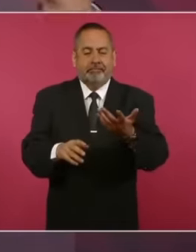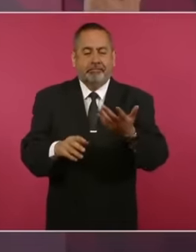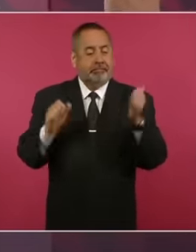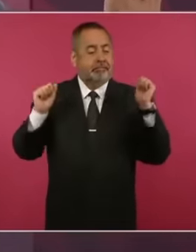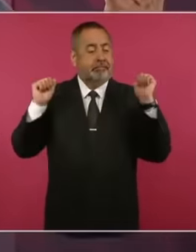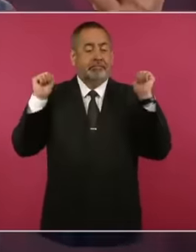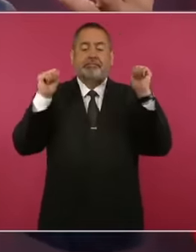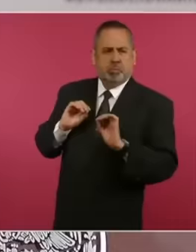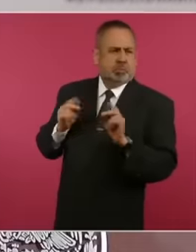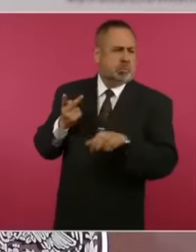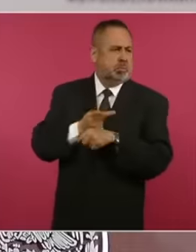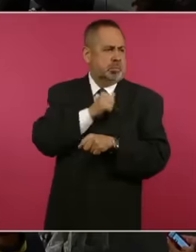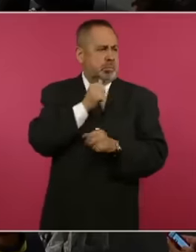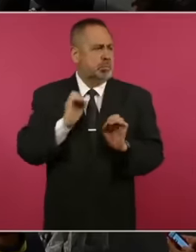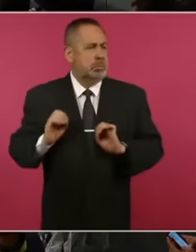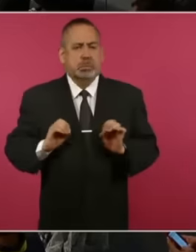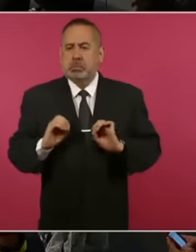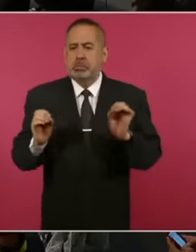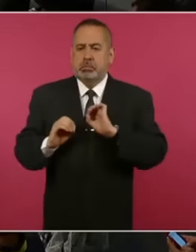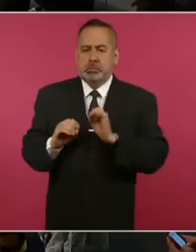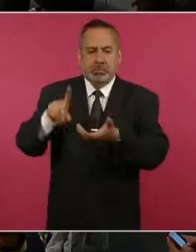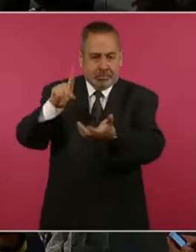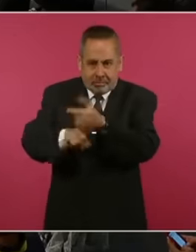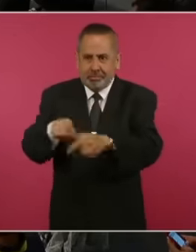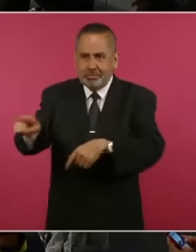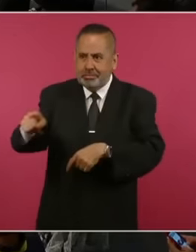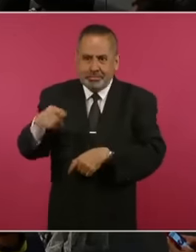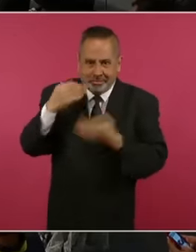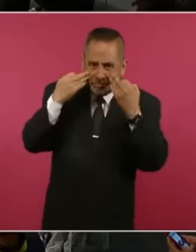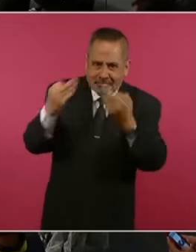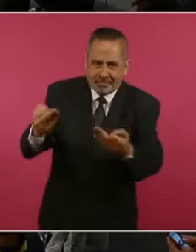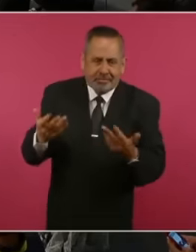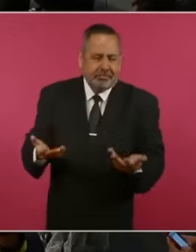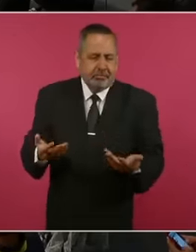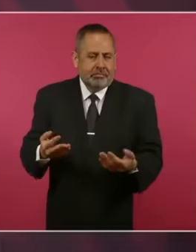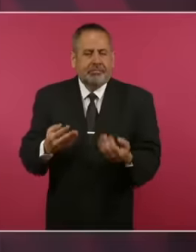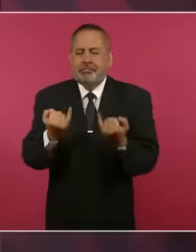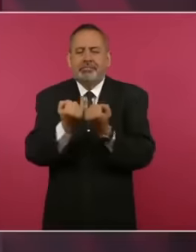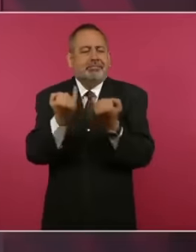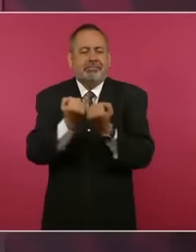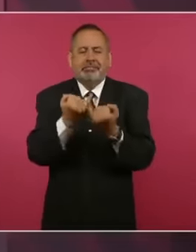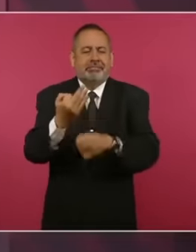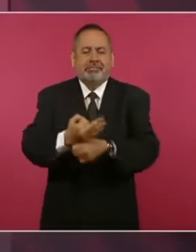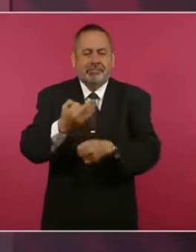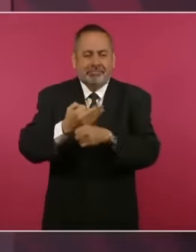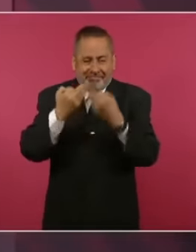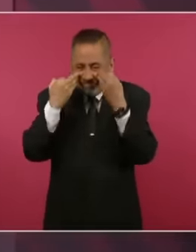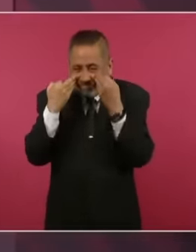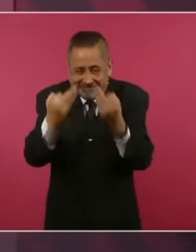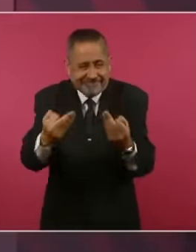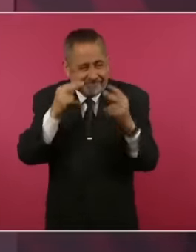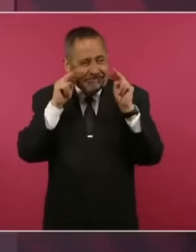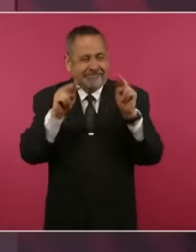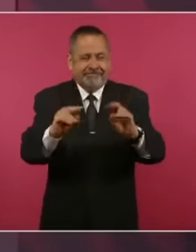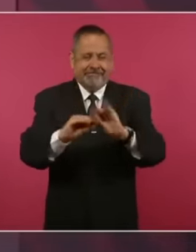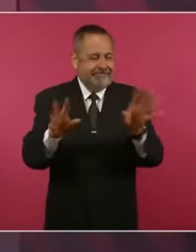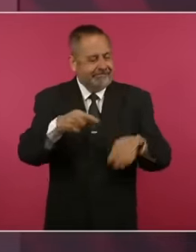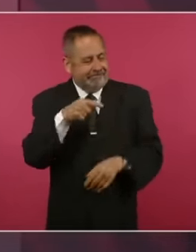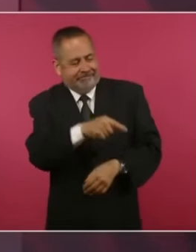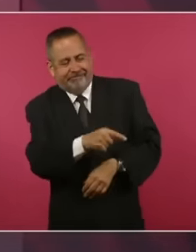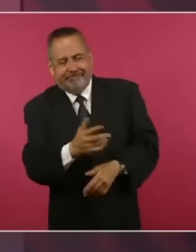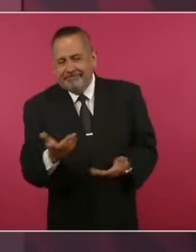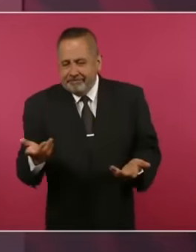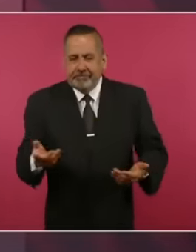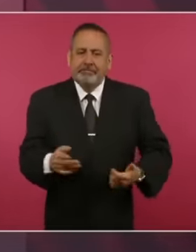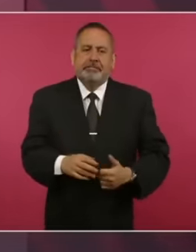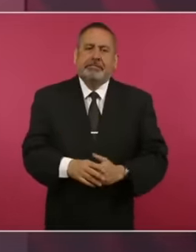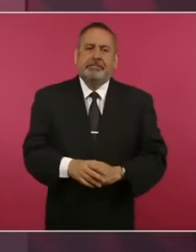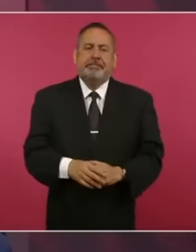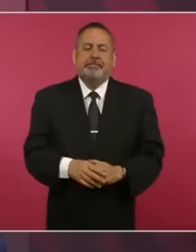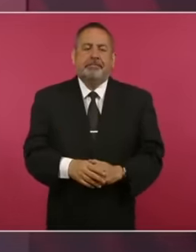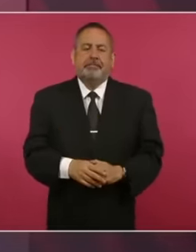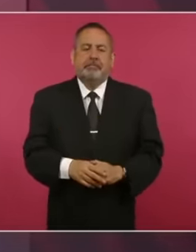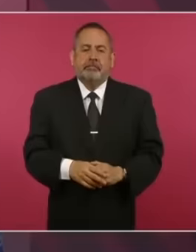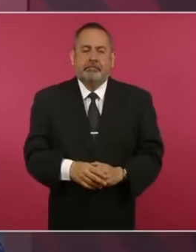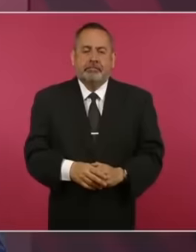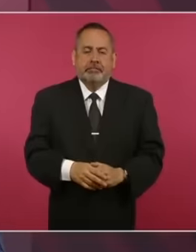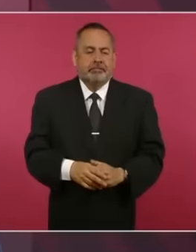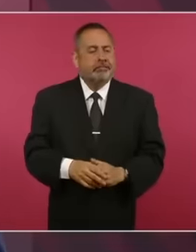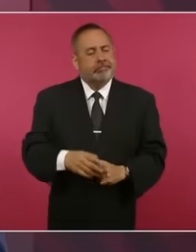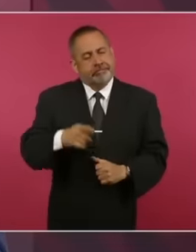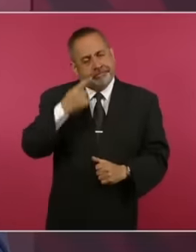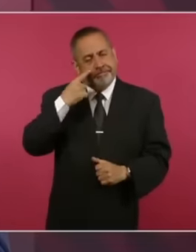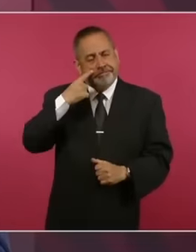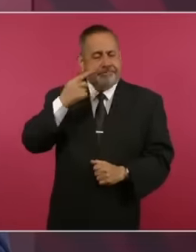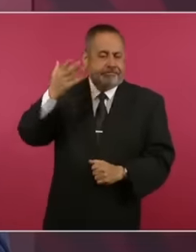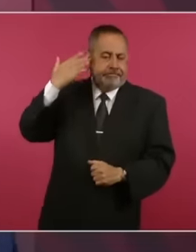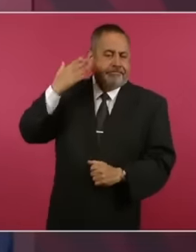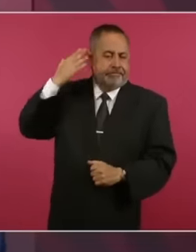naked. It is a very interesting process because it was always harmed and mediatized,